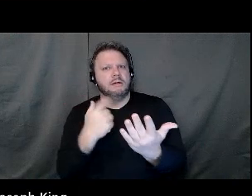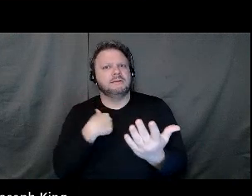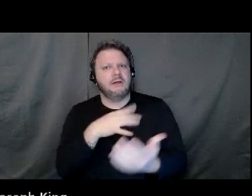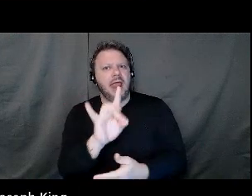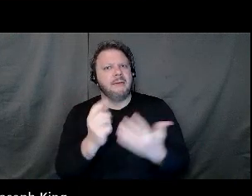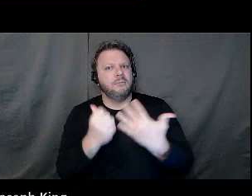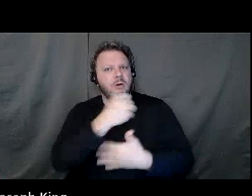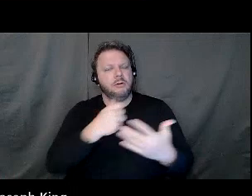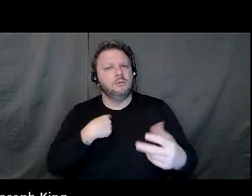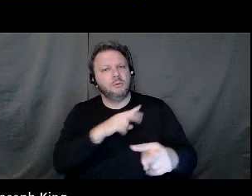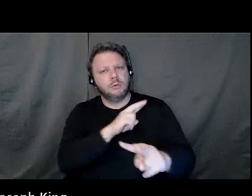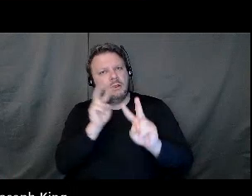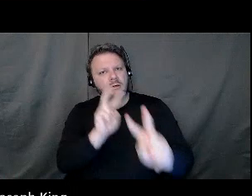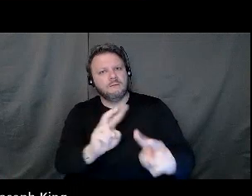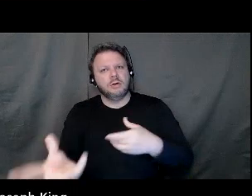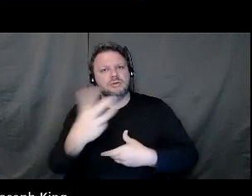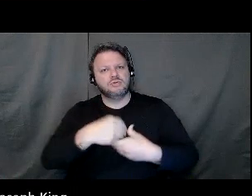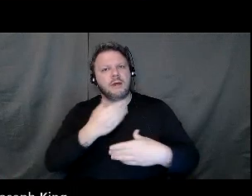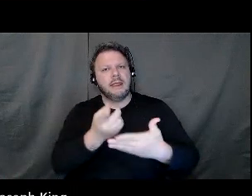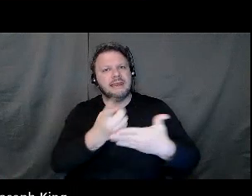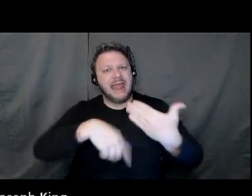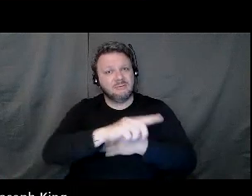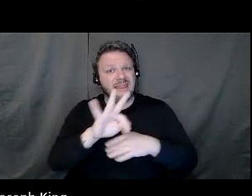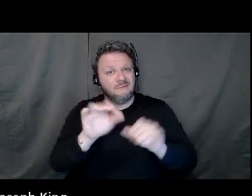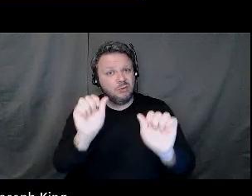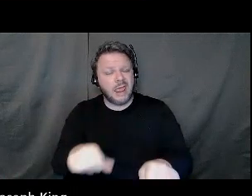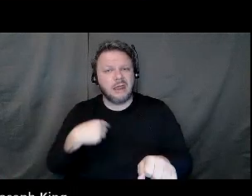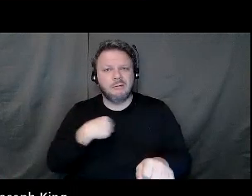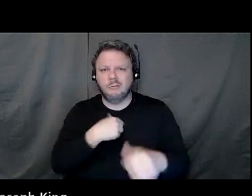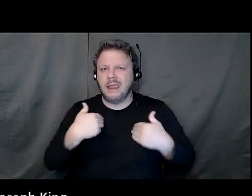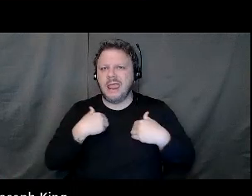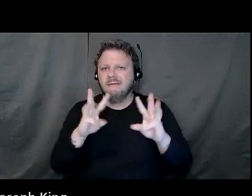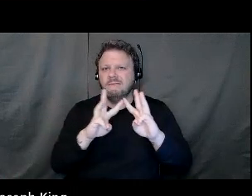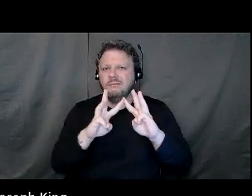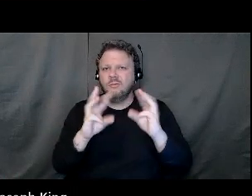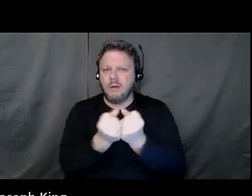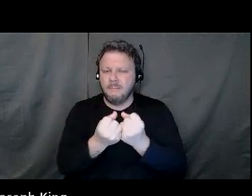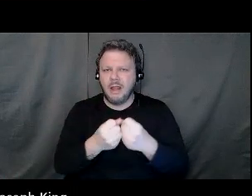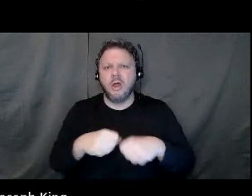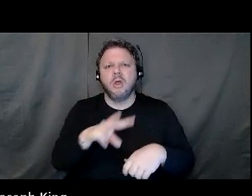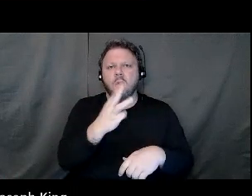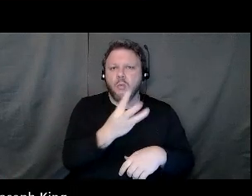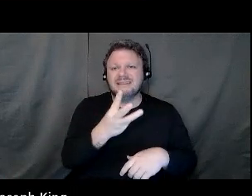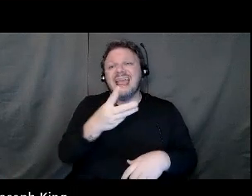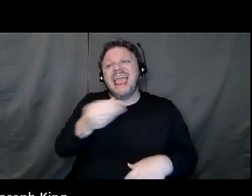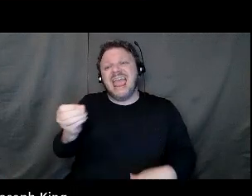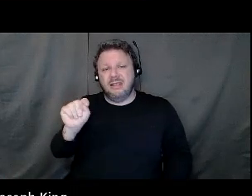So we look forward to joining you all joining us next week if you're able to. We'll be having a webinar on Wednesday as well as Thursday.